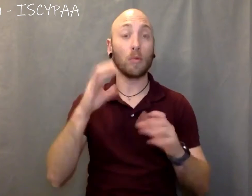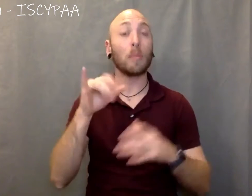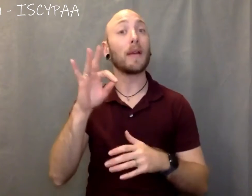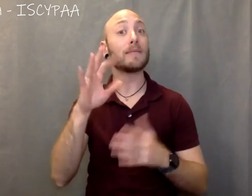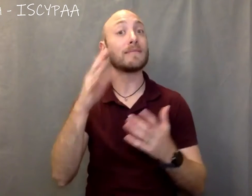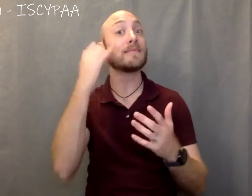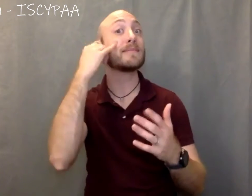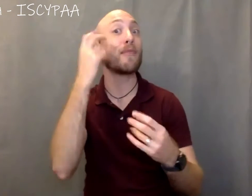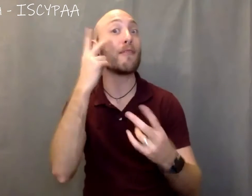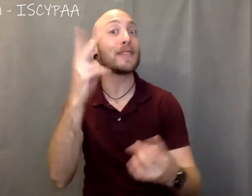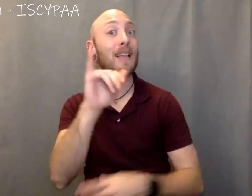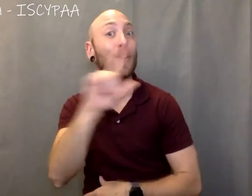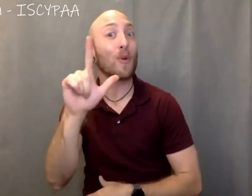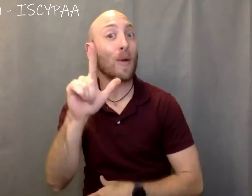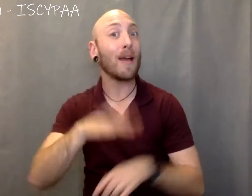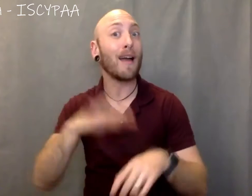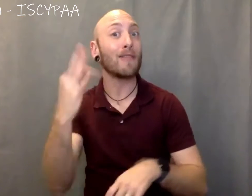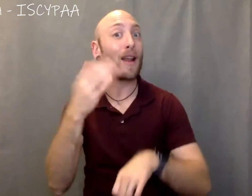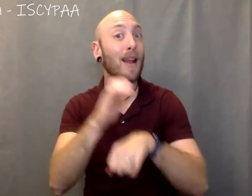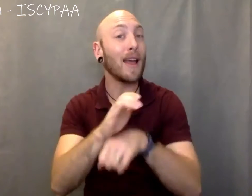sometime on a Friday night my home group is the Friday night 10pm